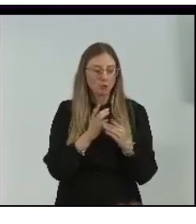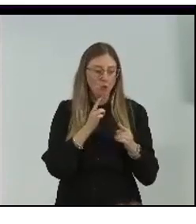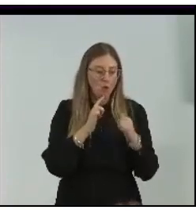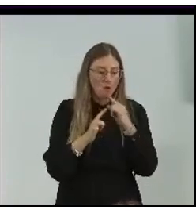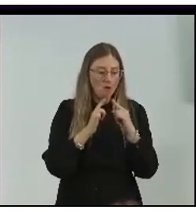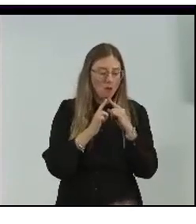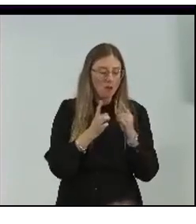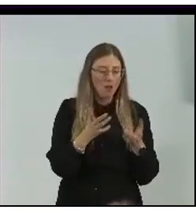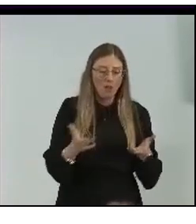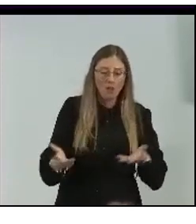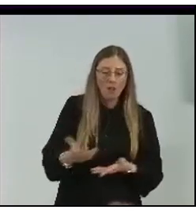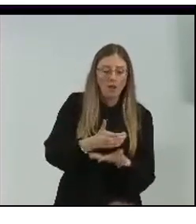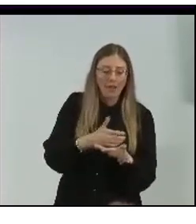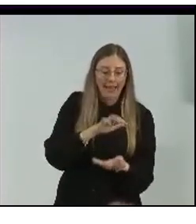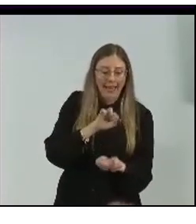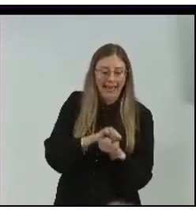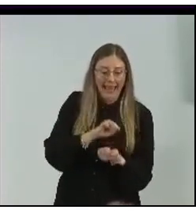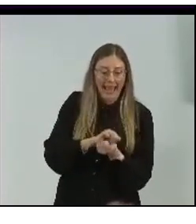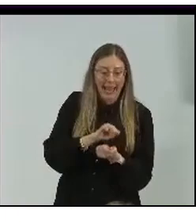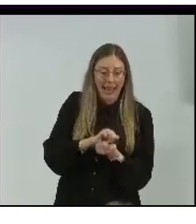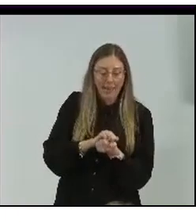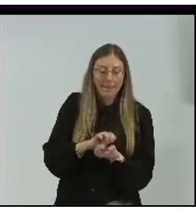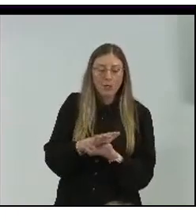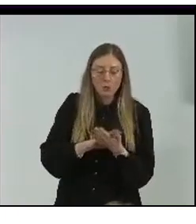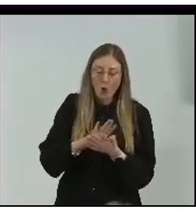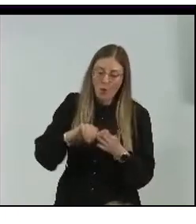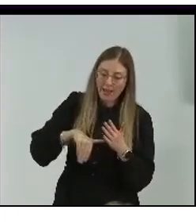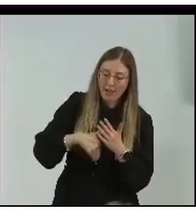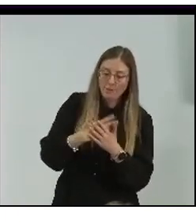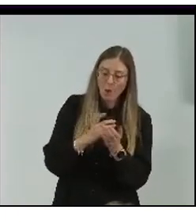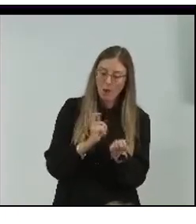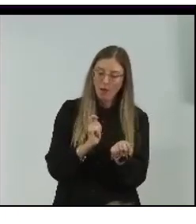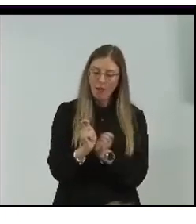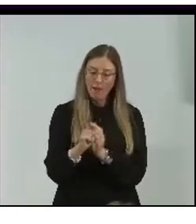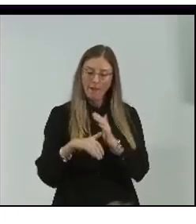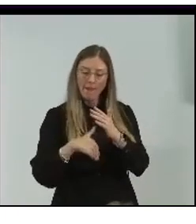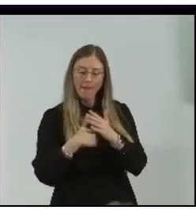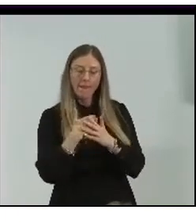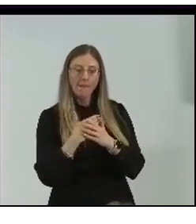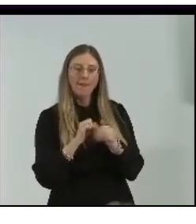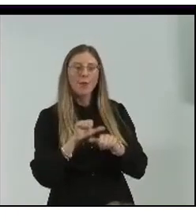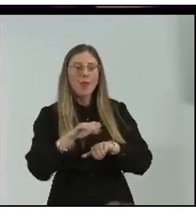into your system so that you can continuously evolve and create even better quality content.